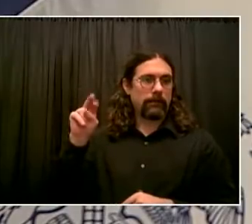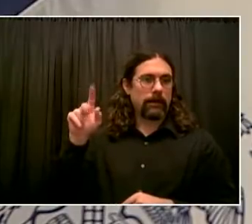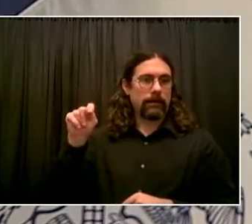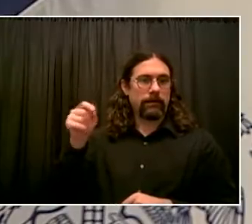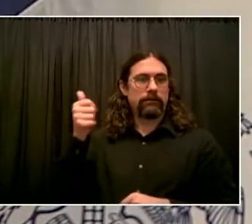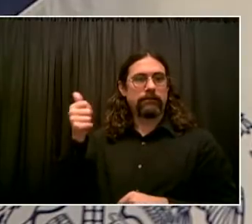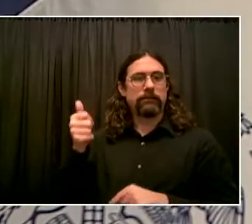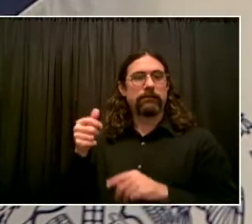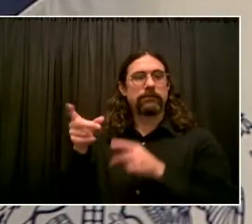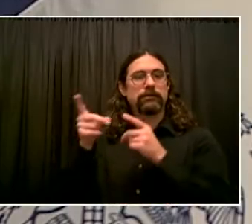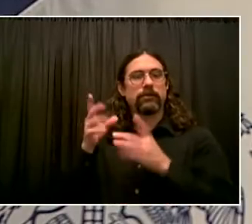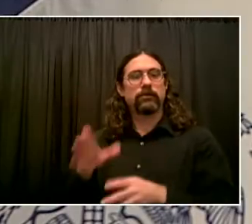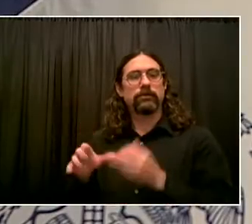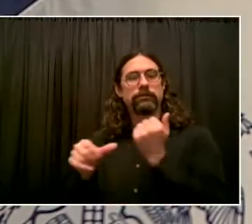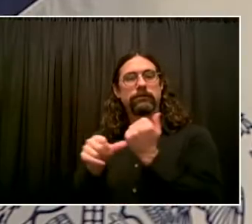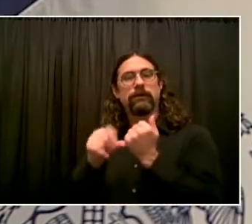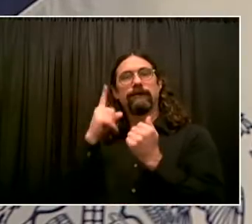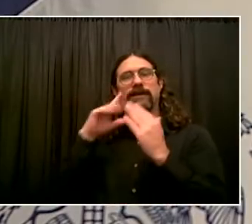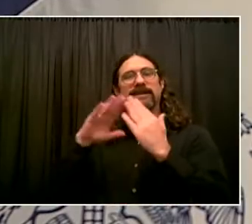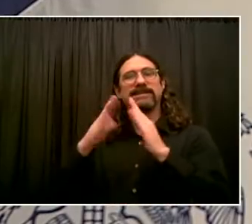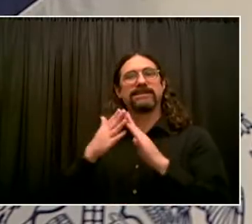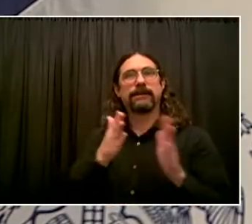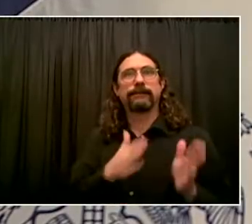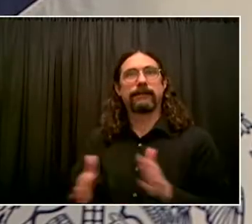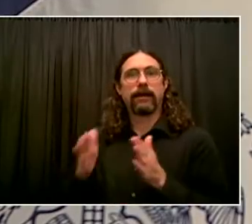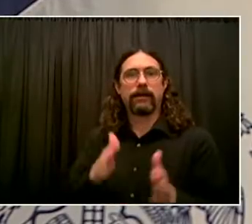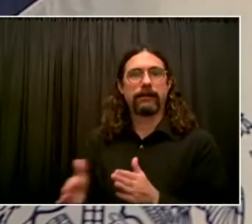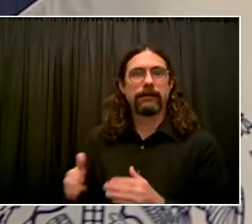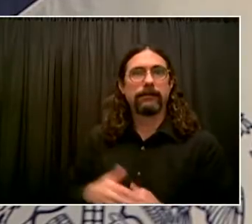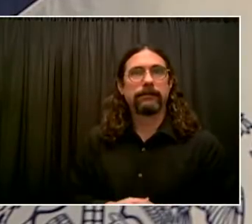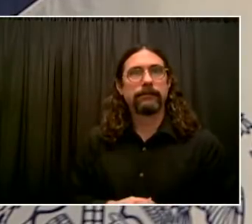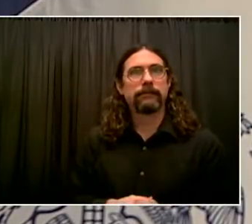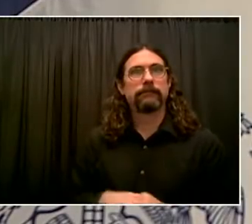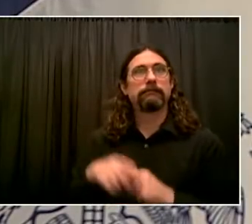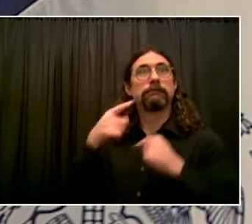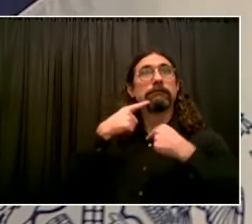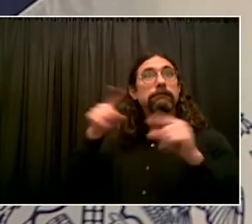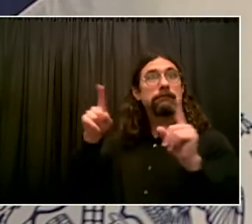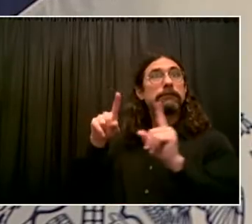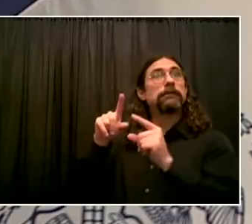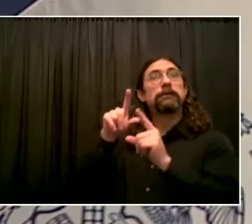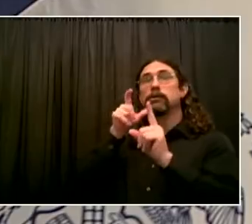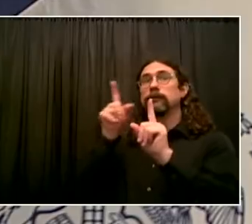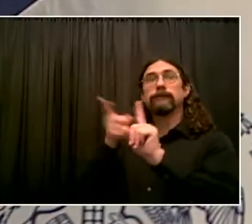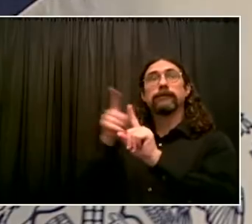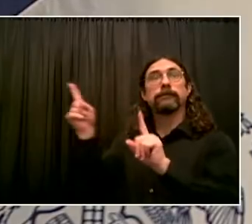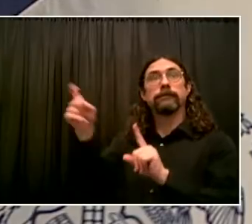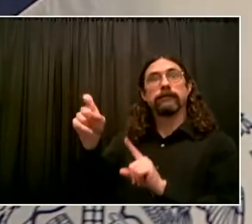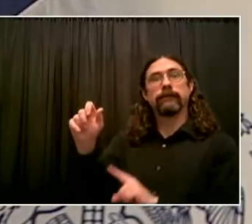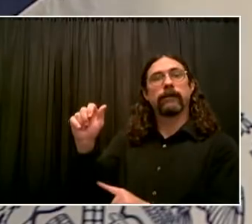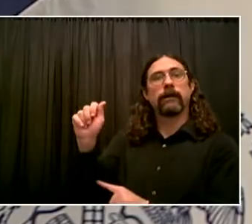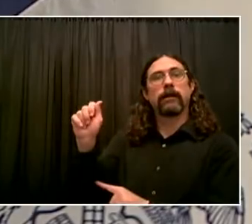OFFICER OF THE CITY'S HEALTH DEPARENTMT AND THE DIRECTER OF THE DEPARTMENT